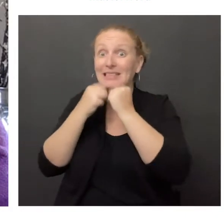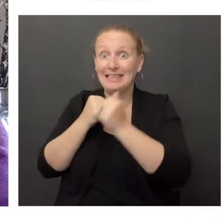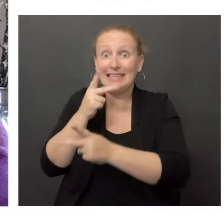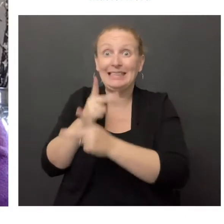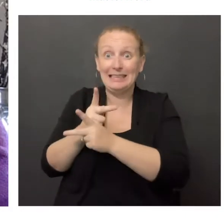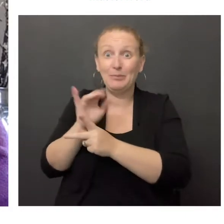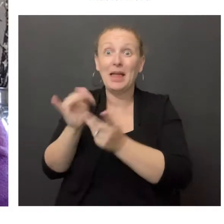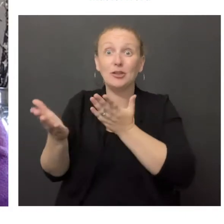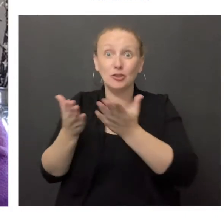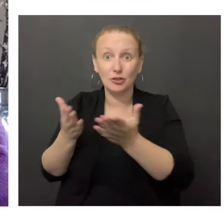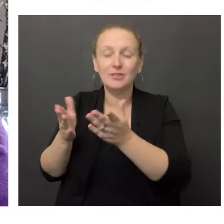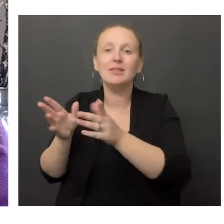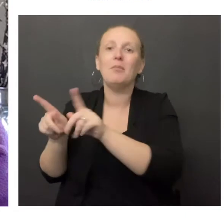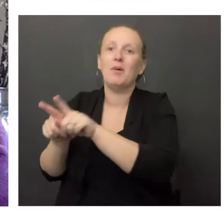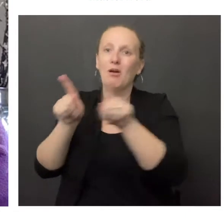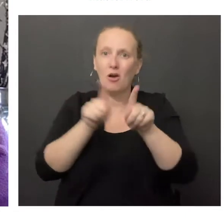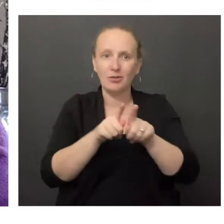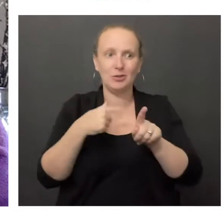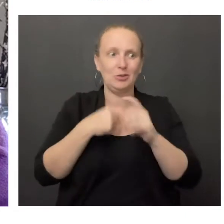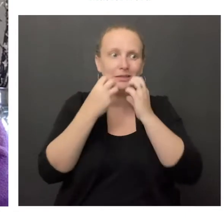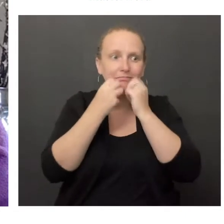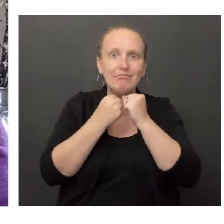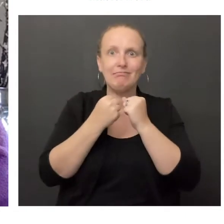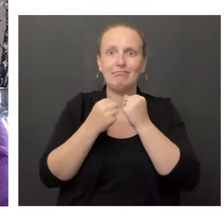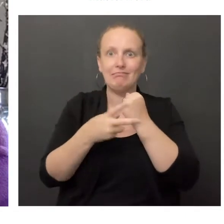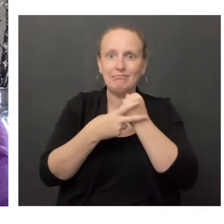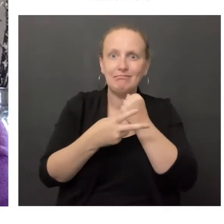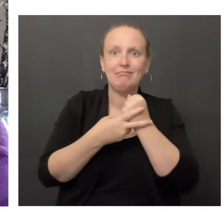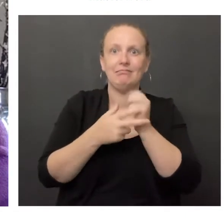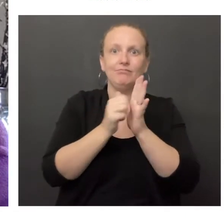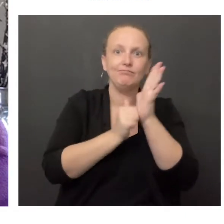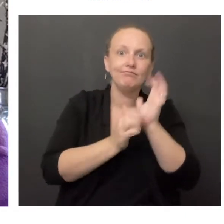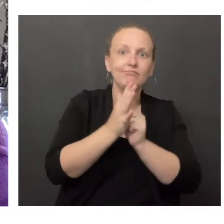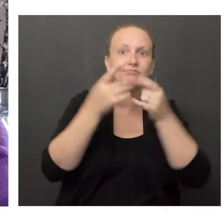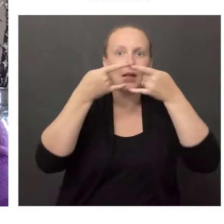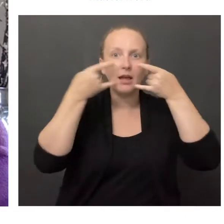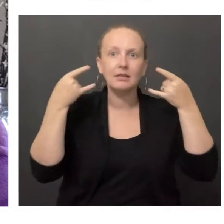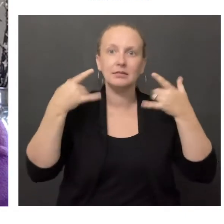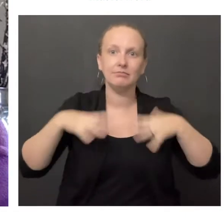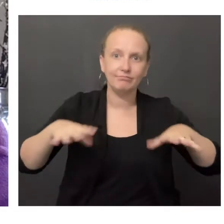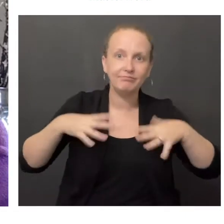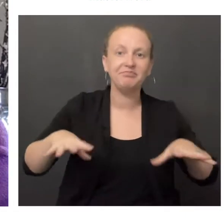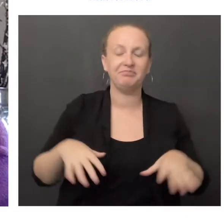And we've learned a ton from trying different things Like I said, the book is actively being written.